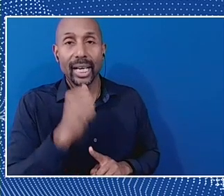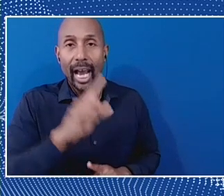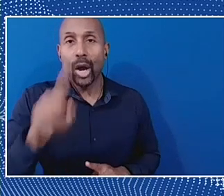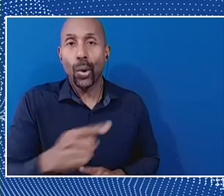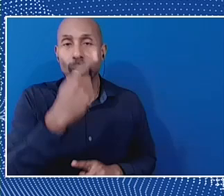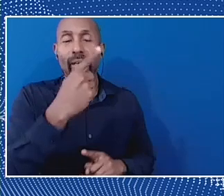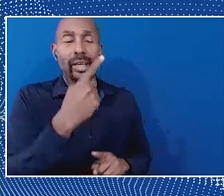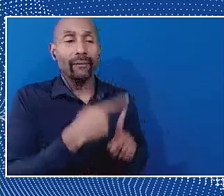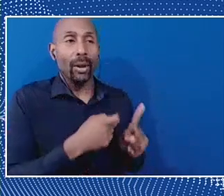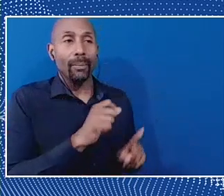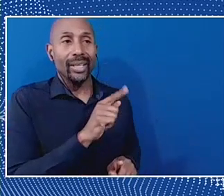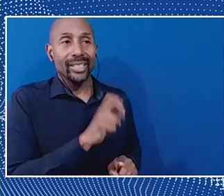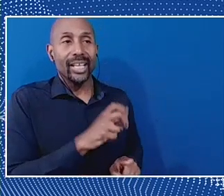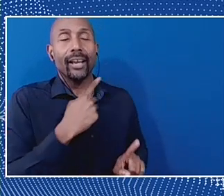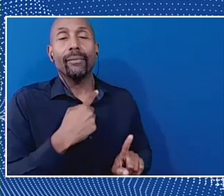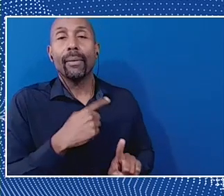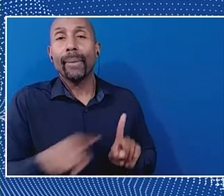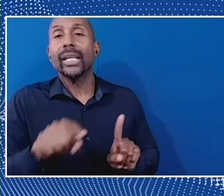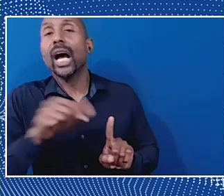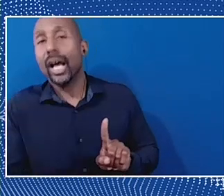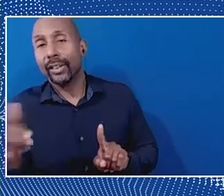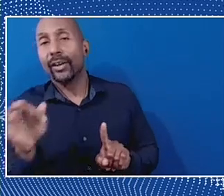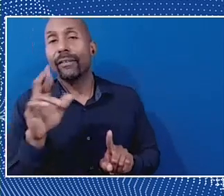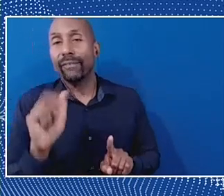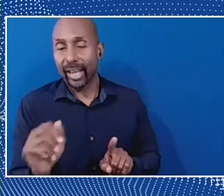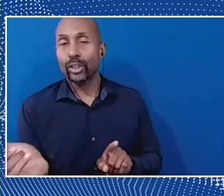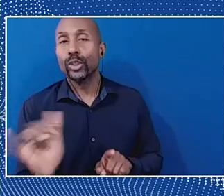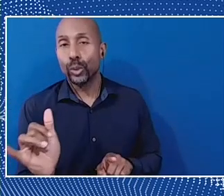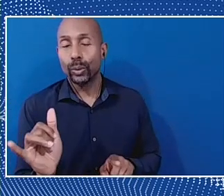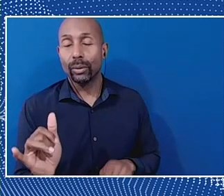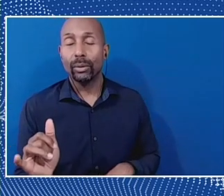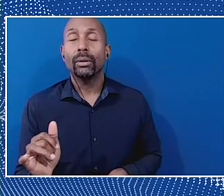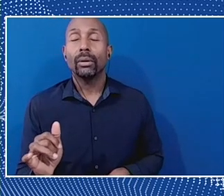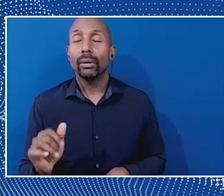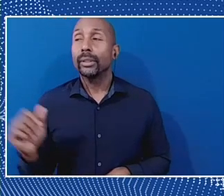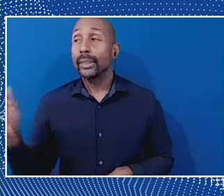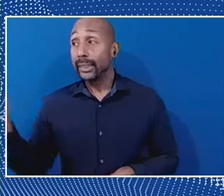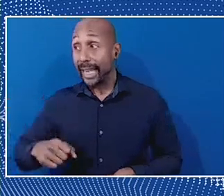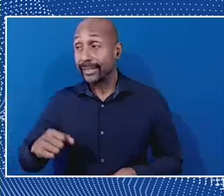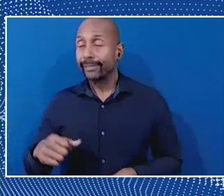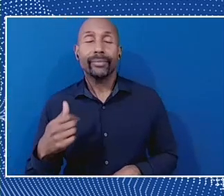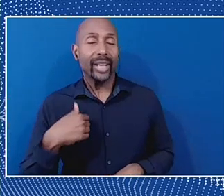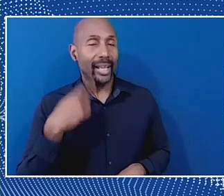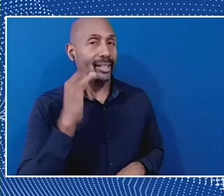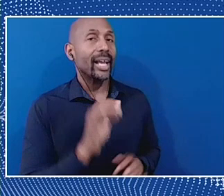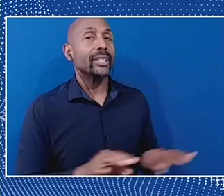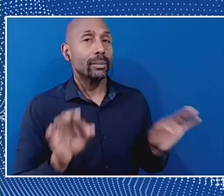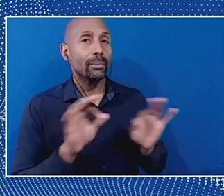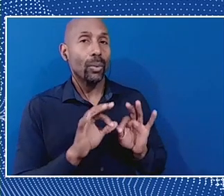So that's important I think, you know, in communicating to borrowers and making sure that they're not somehow experiencing